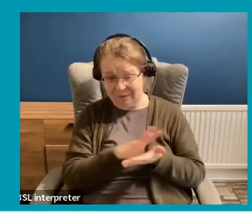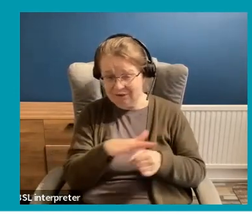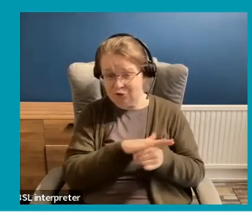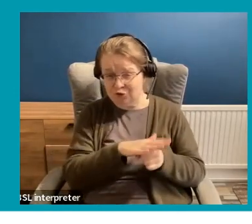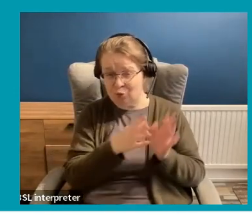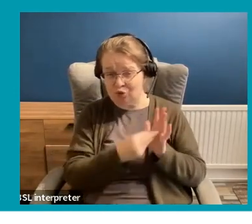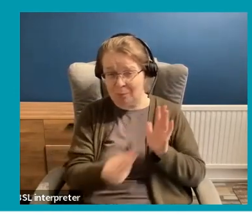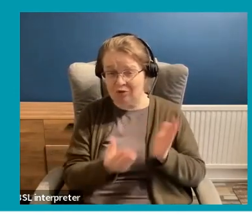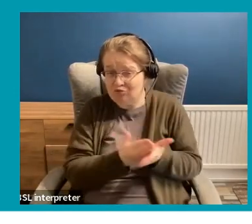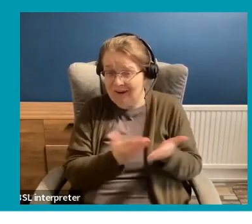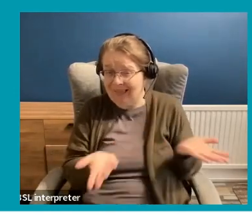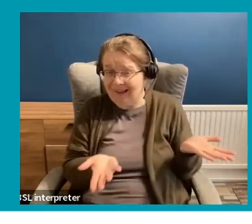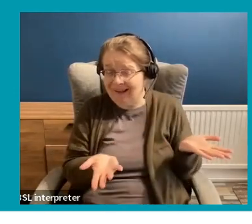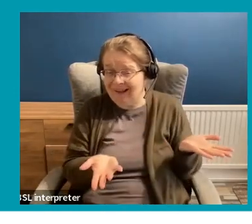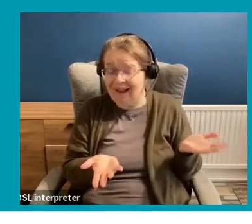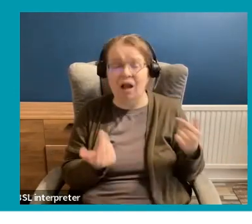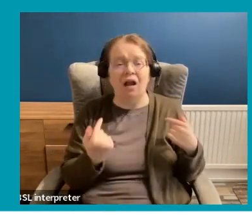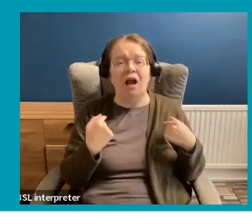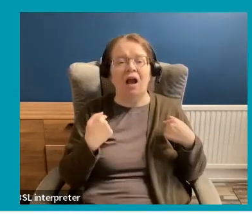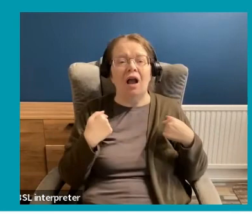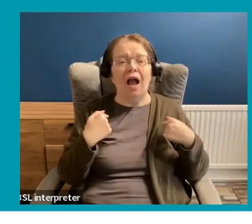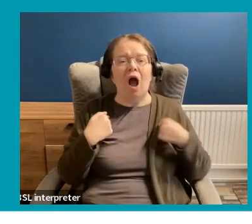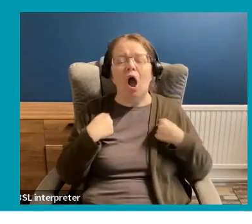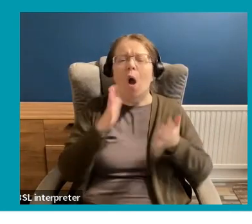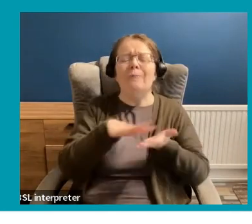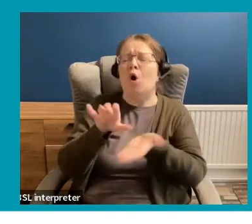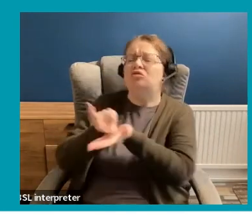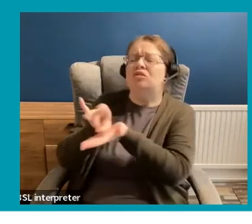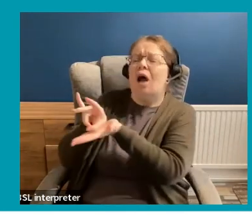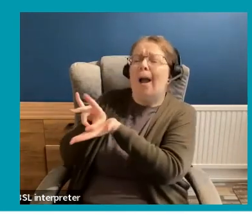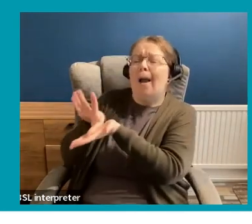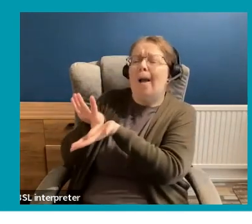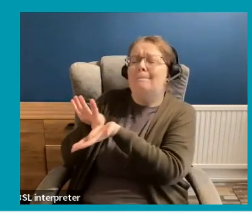We are not abandoning the medical model, I would love the medics to find a